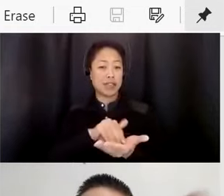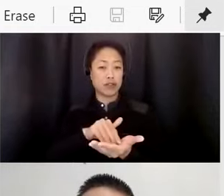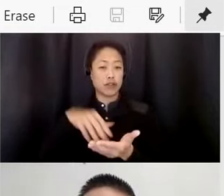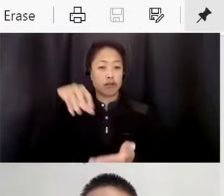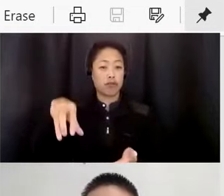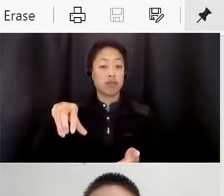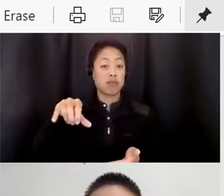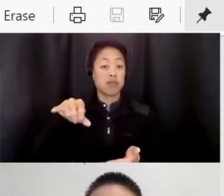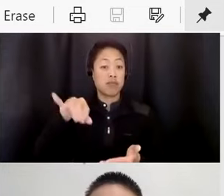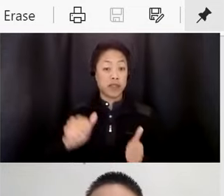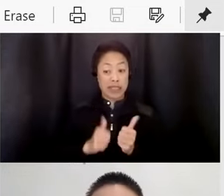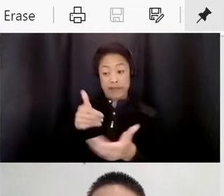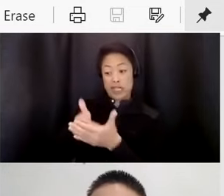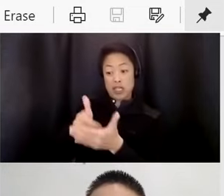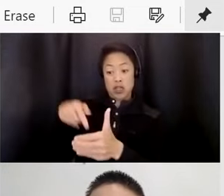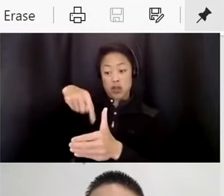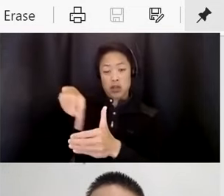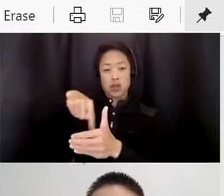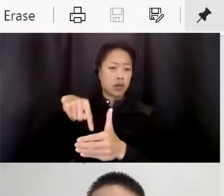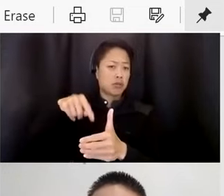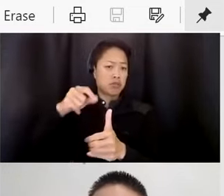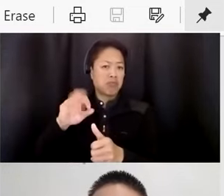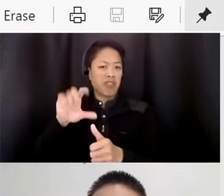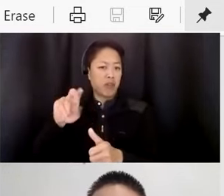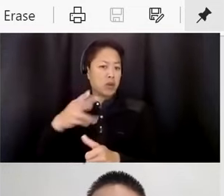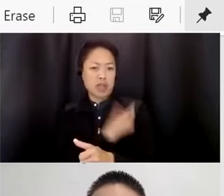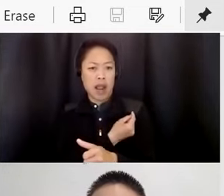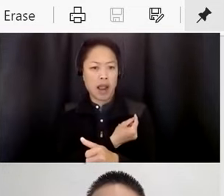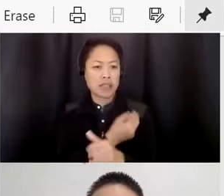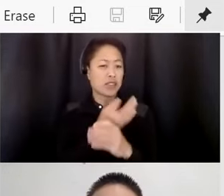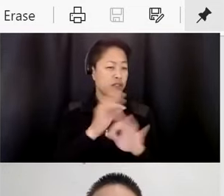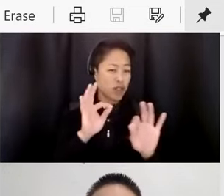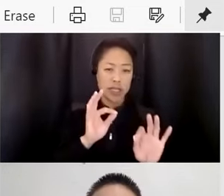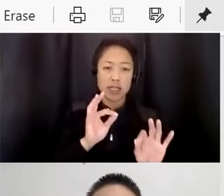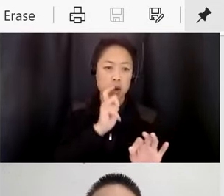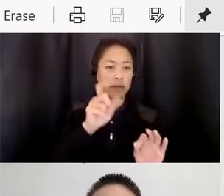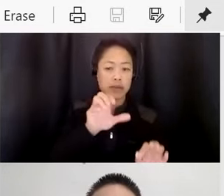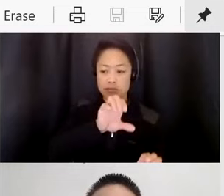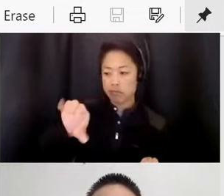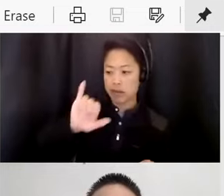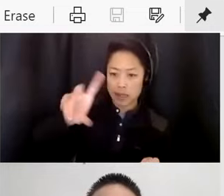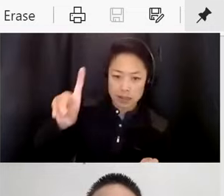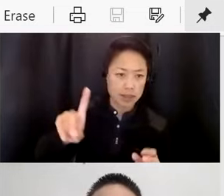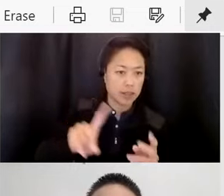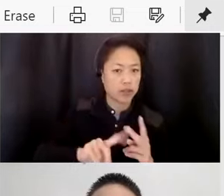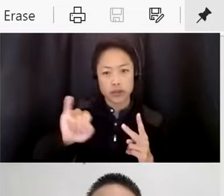set it up on your phone, it’s in there but you don’t have to turn it on if you don’t want to.